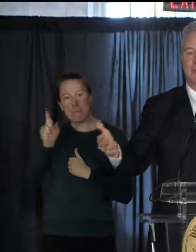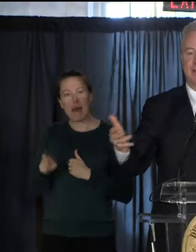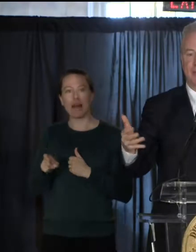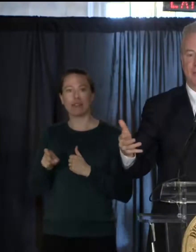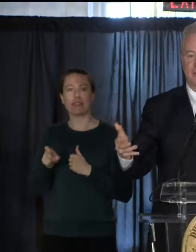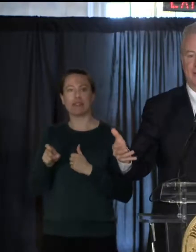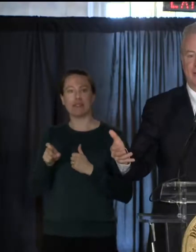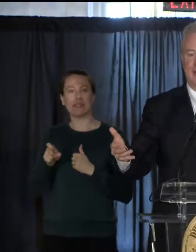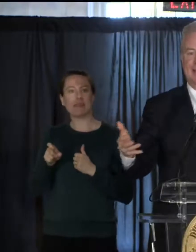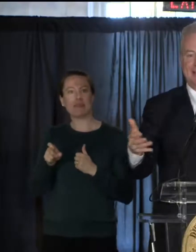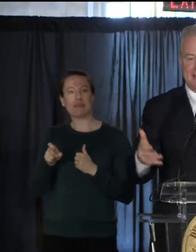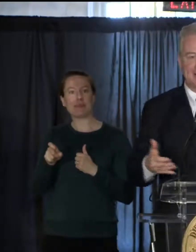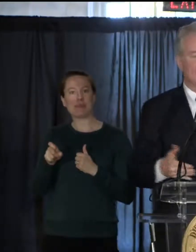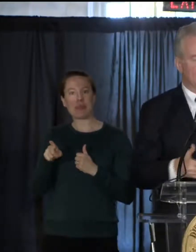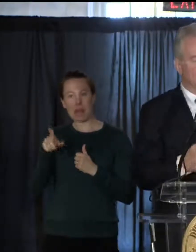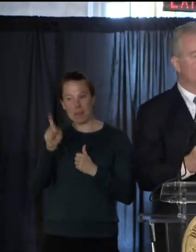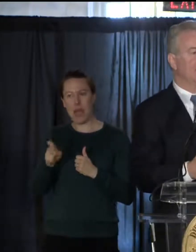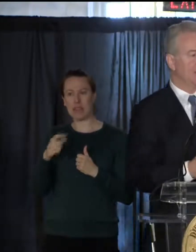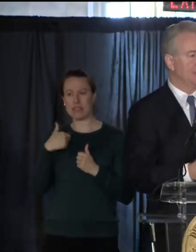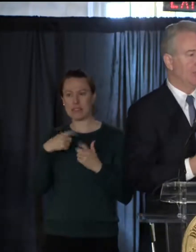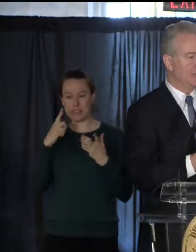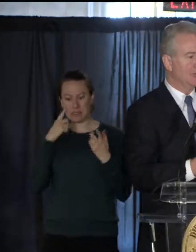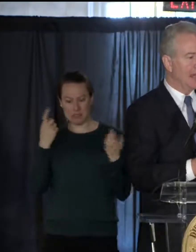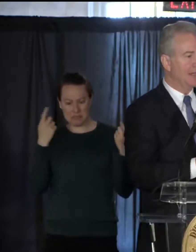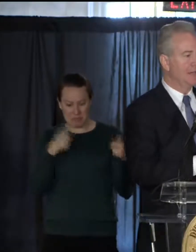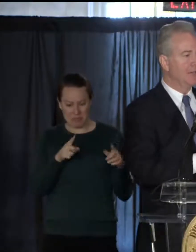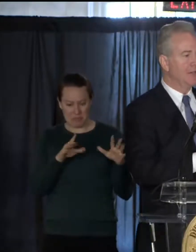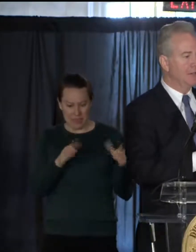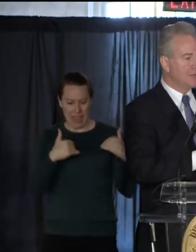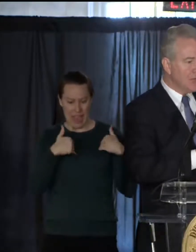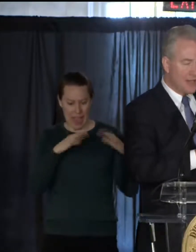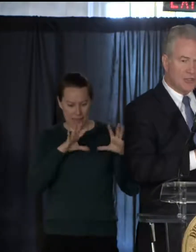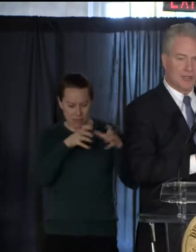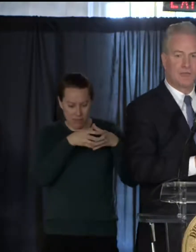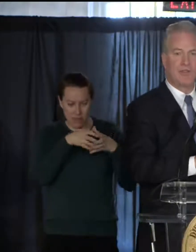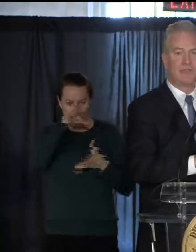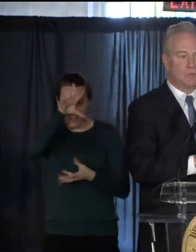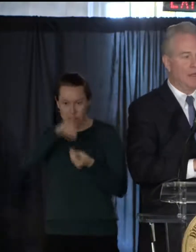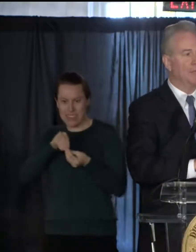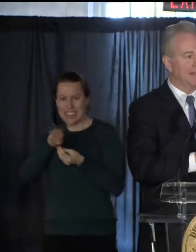TOGETHER A CONSENSUS OF 60 VOTES, NOT JUST 51 BUT A